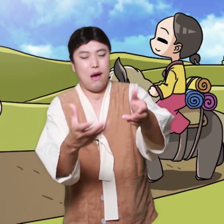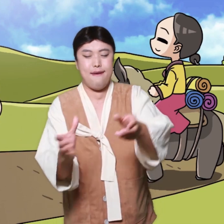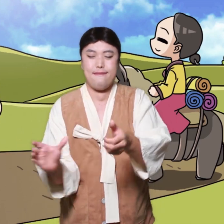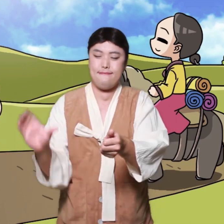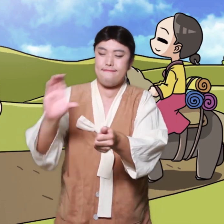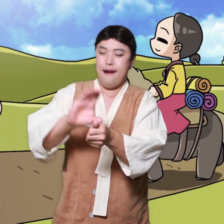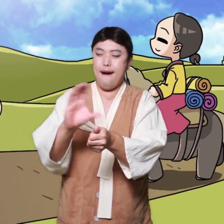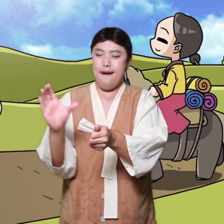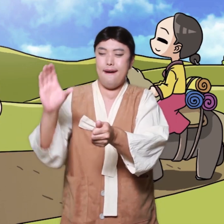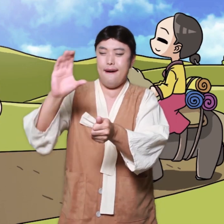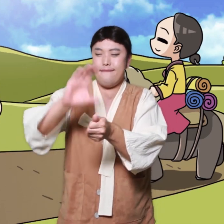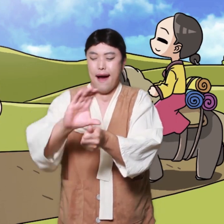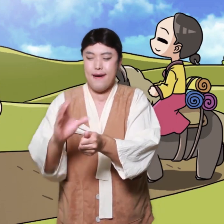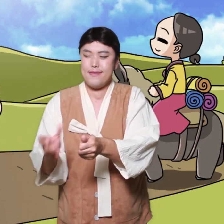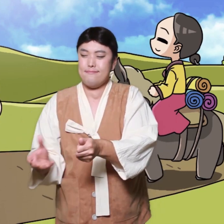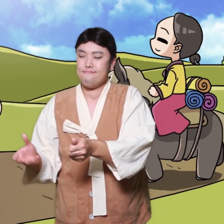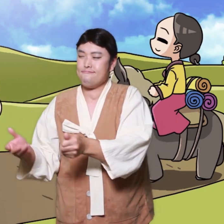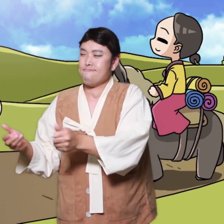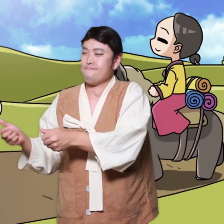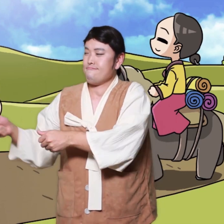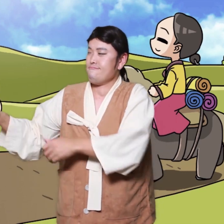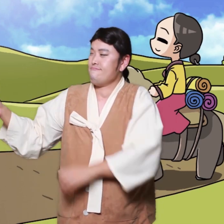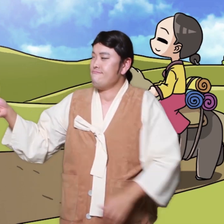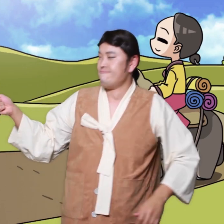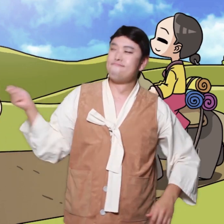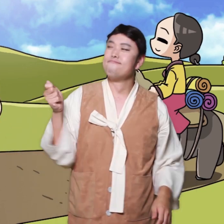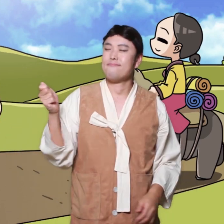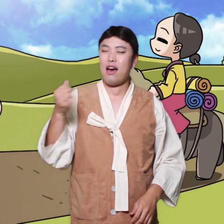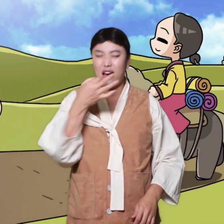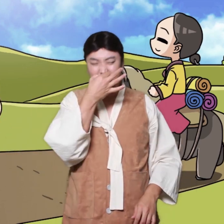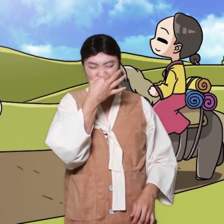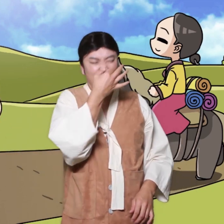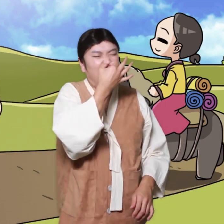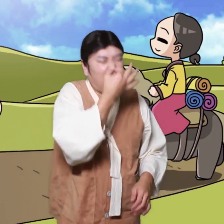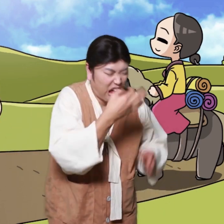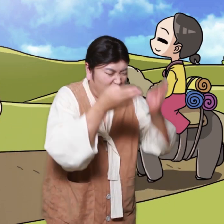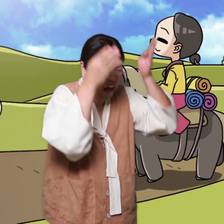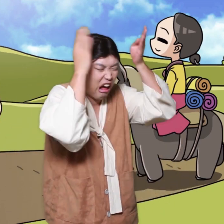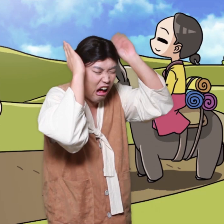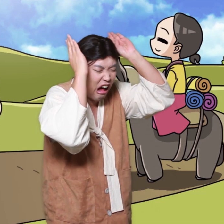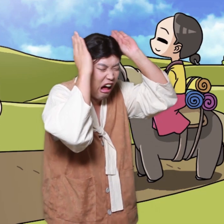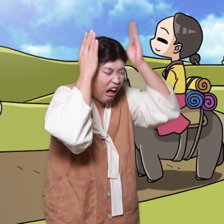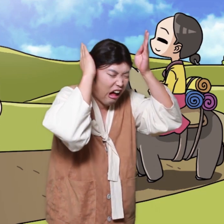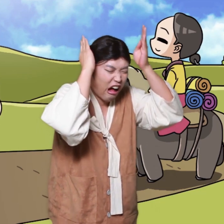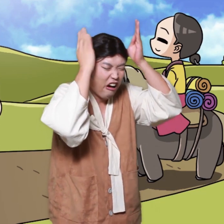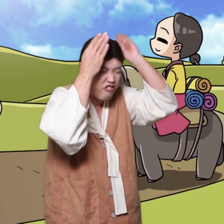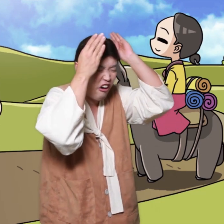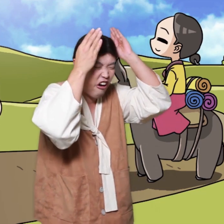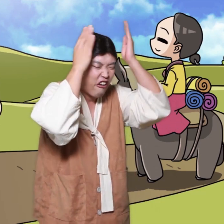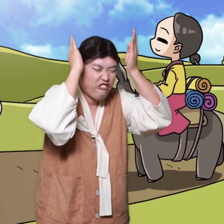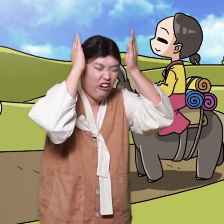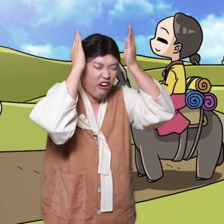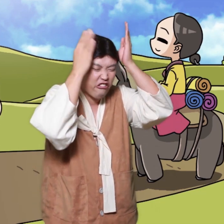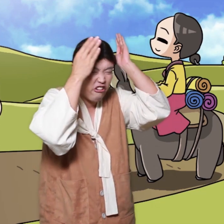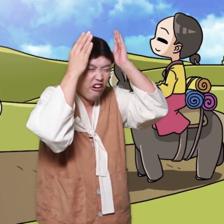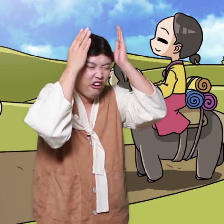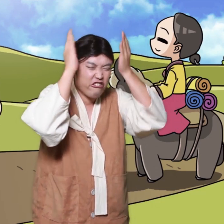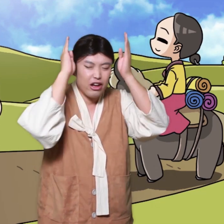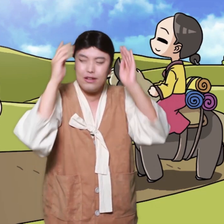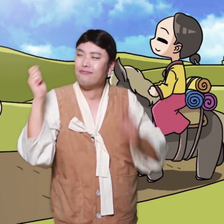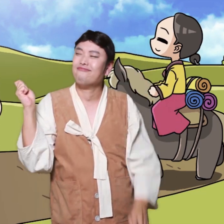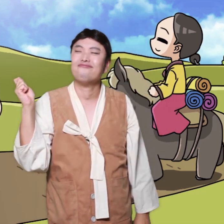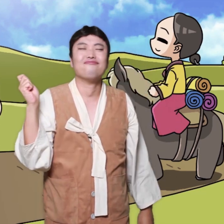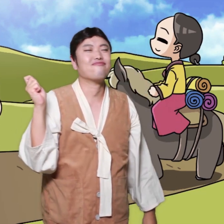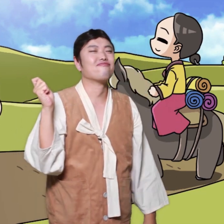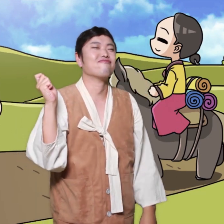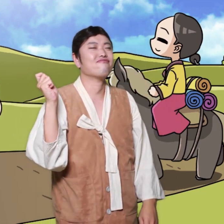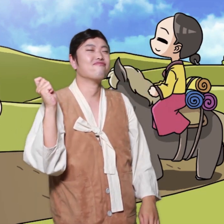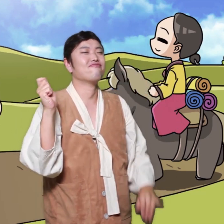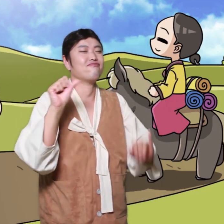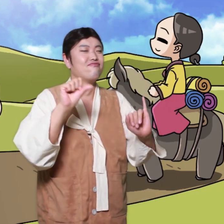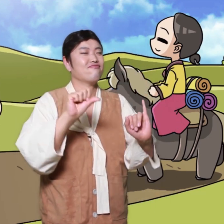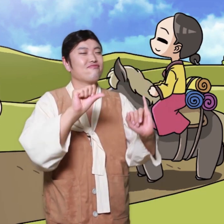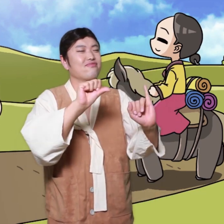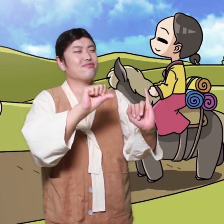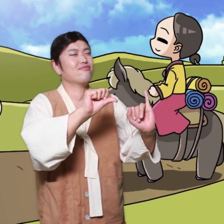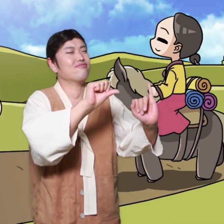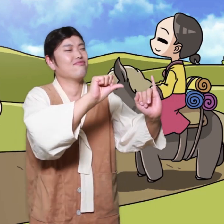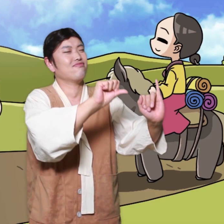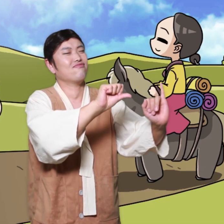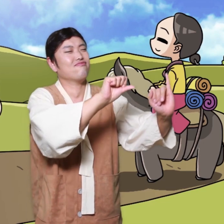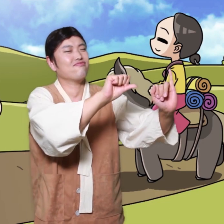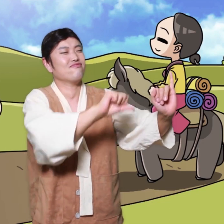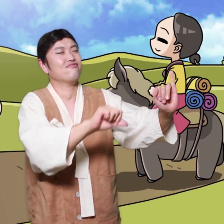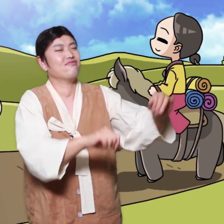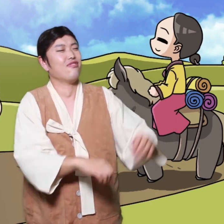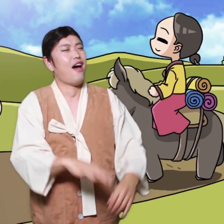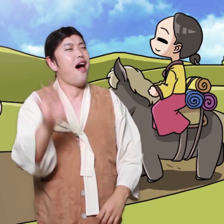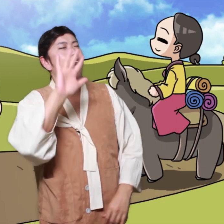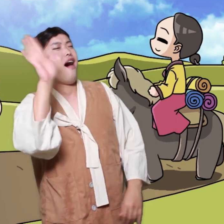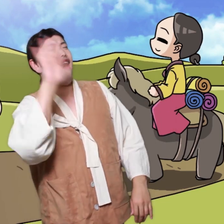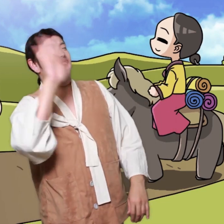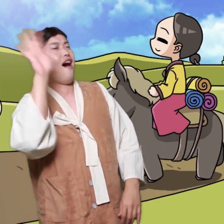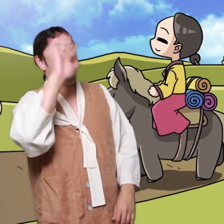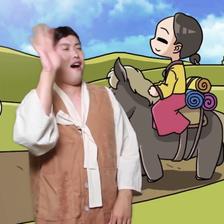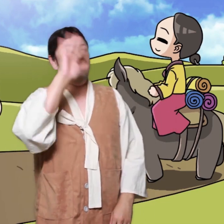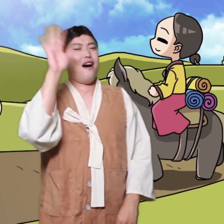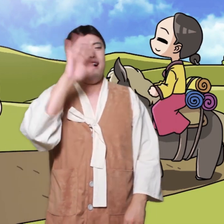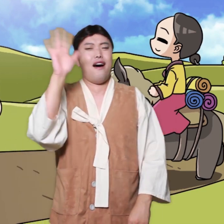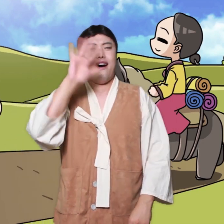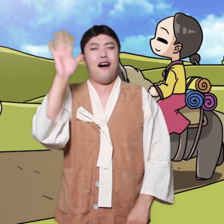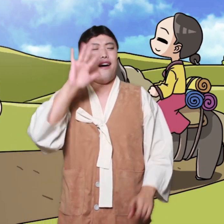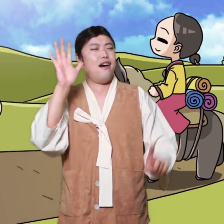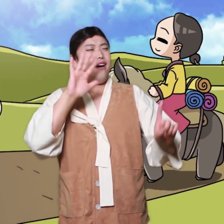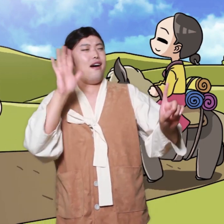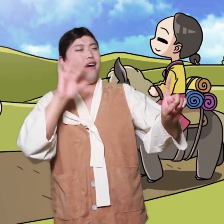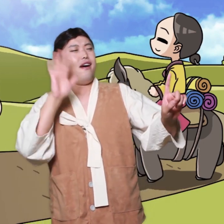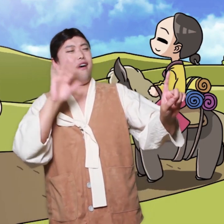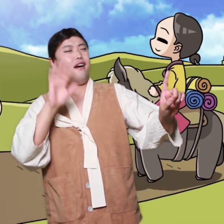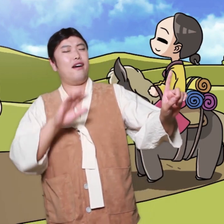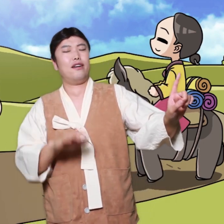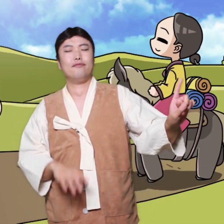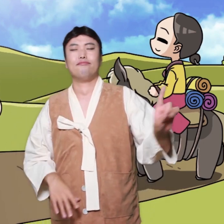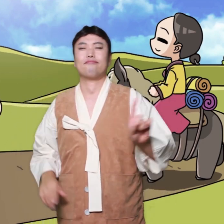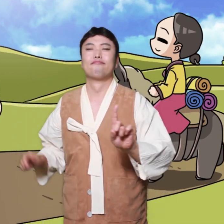In front of the house, my son was worried and waiting for his daughter-in-law,